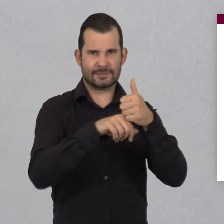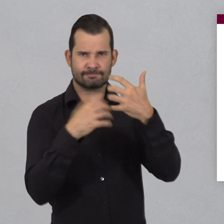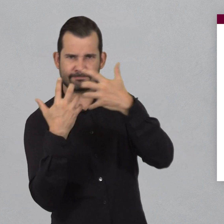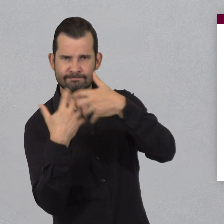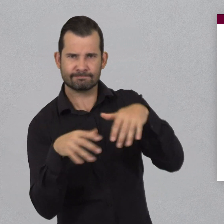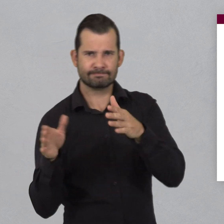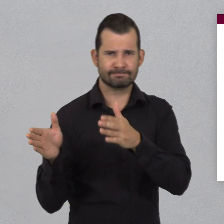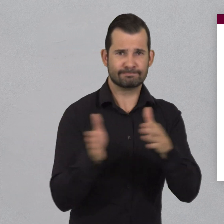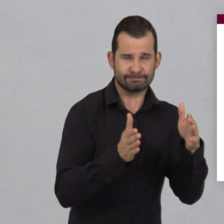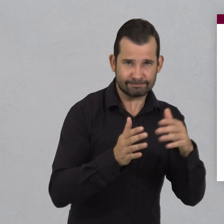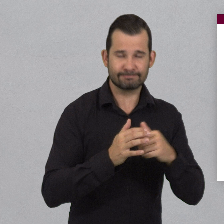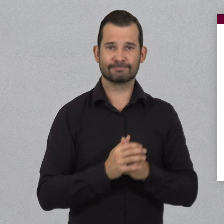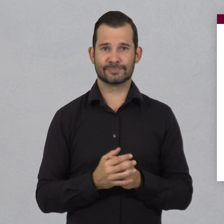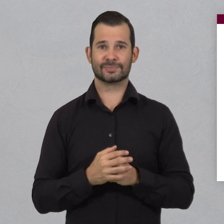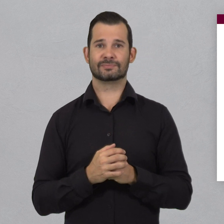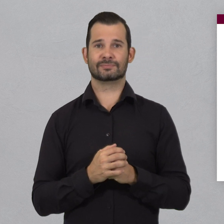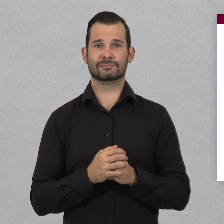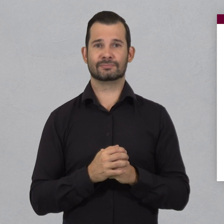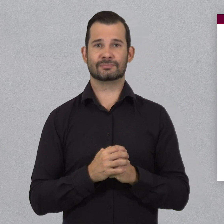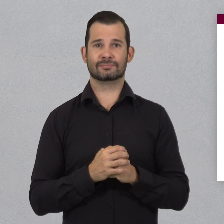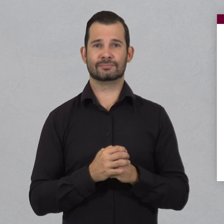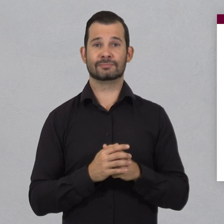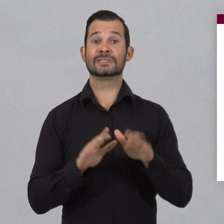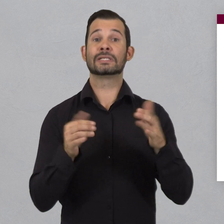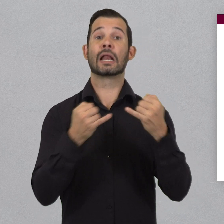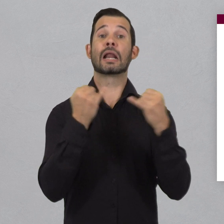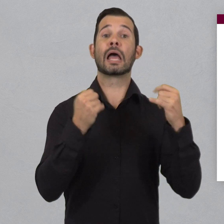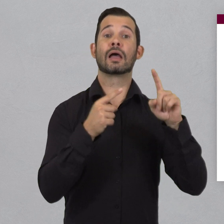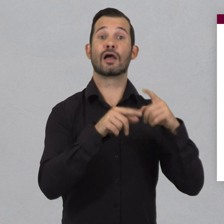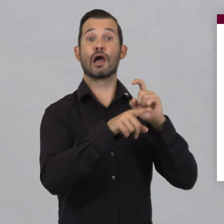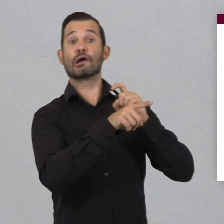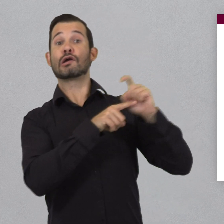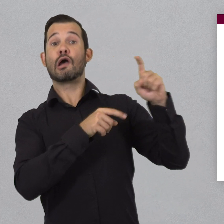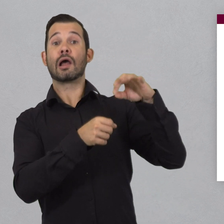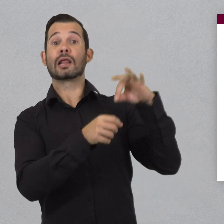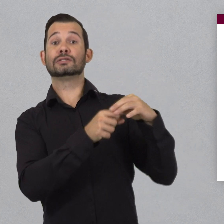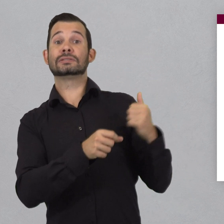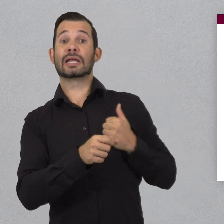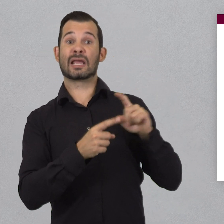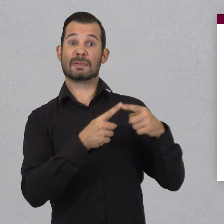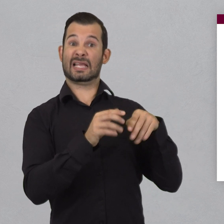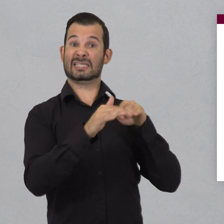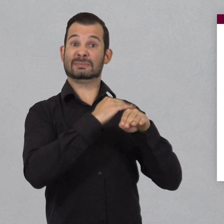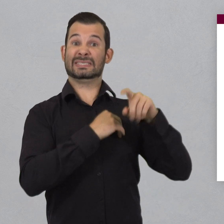so there’s enough time to make arrangements. The deadline to call Elections Canada about